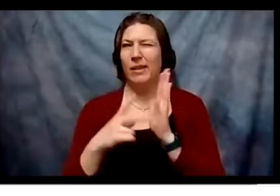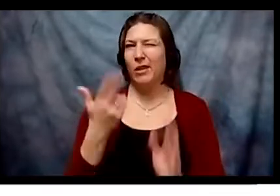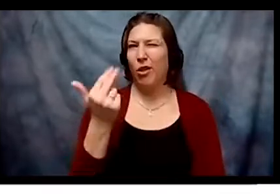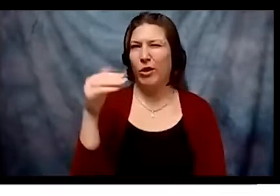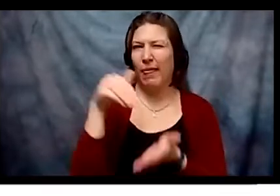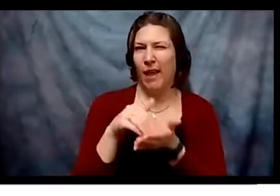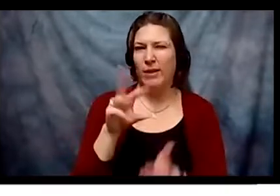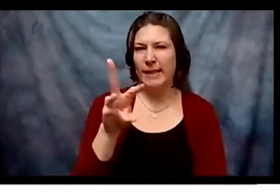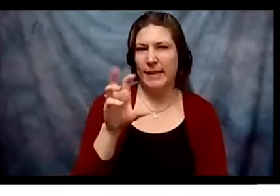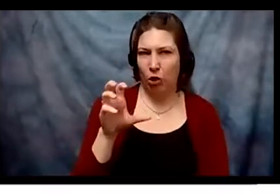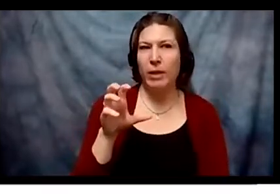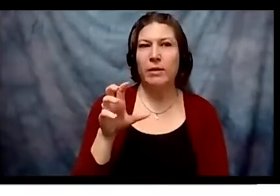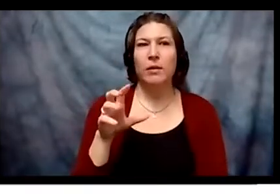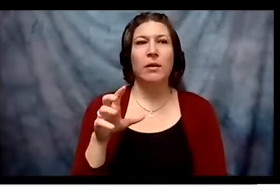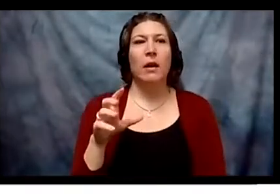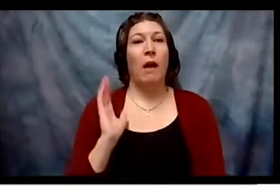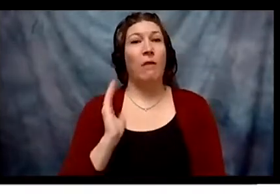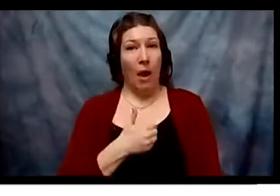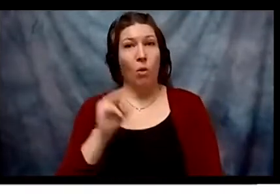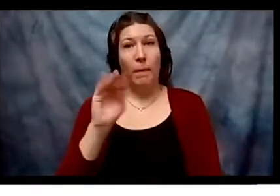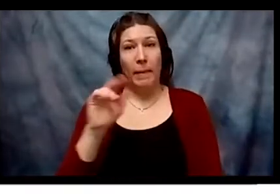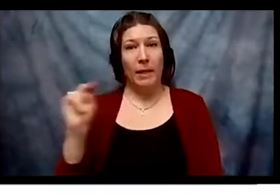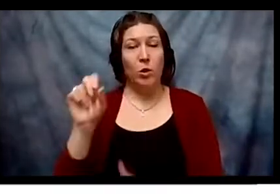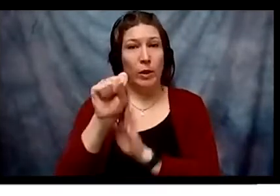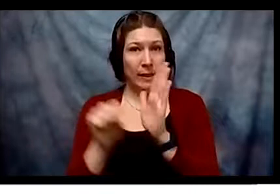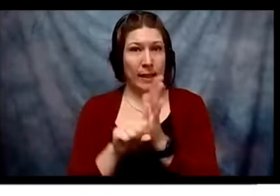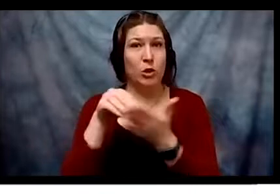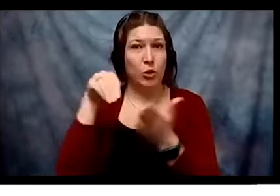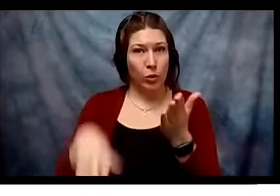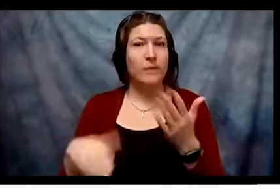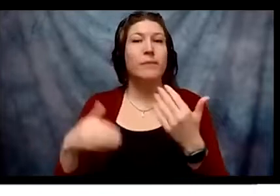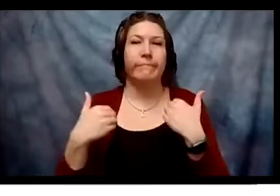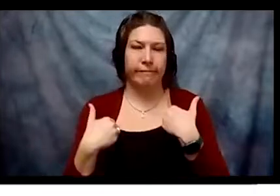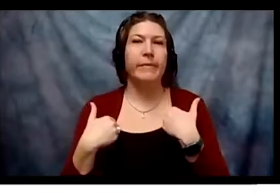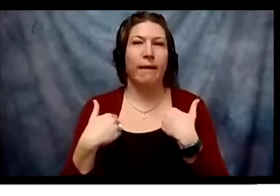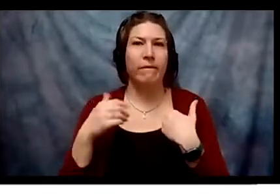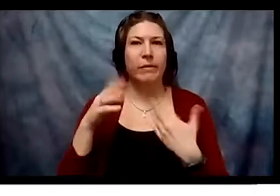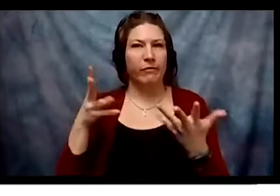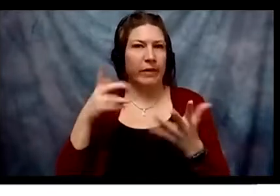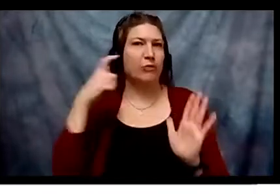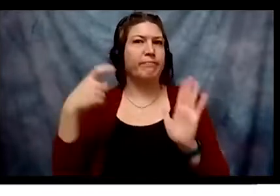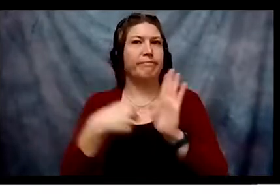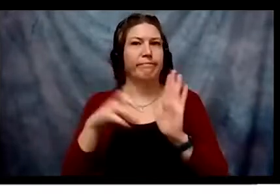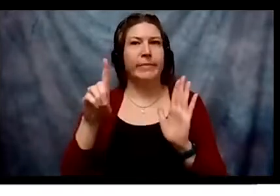the 340,000 students at Minnesota State have been identified with a disability,